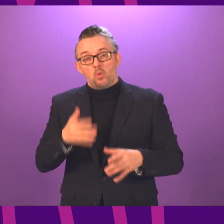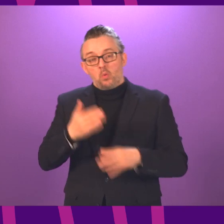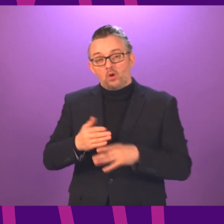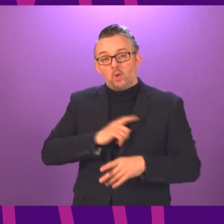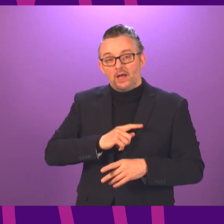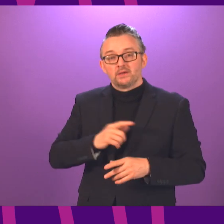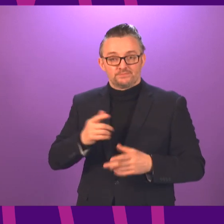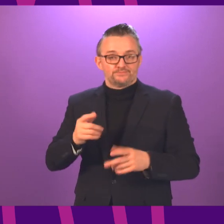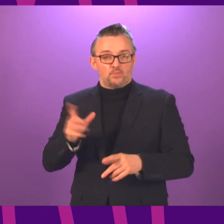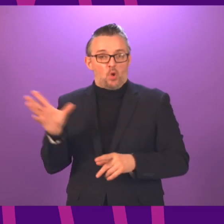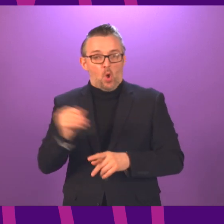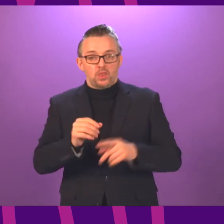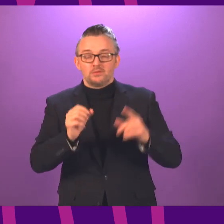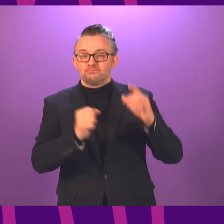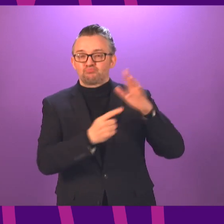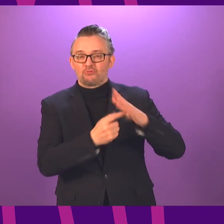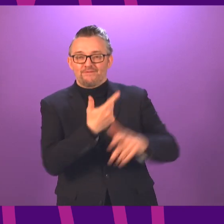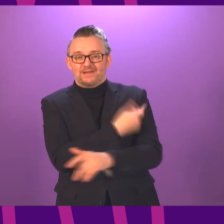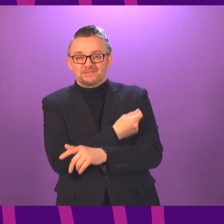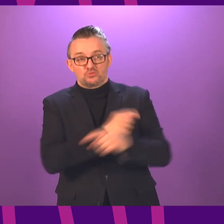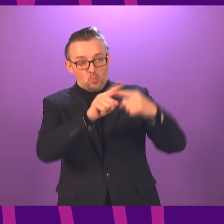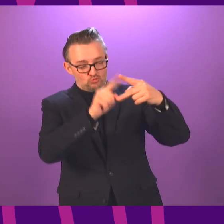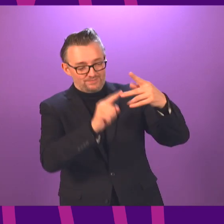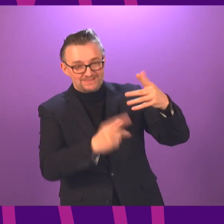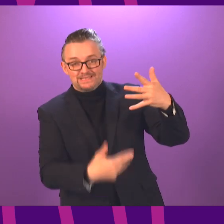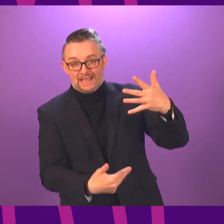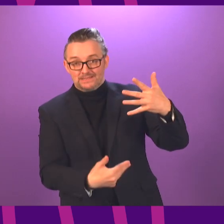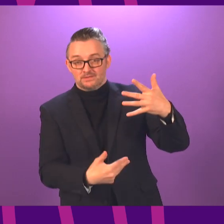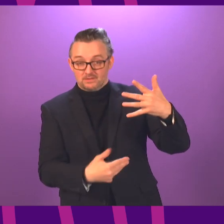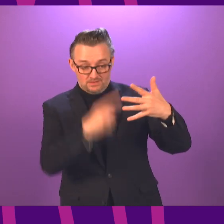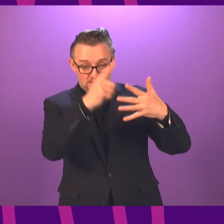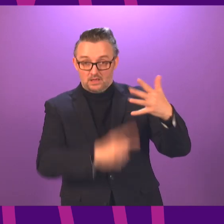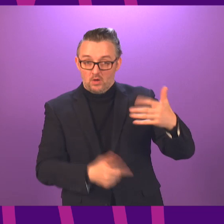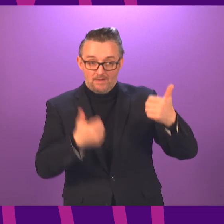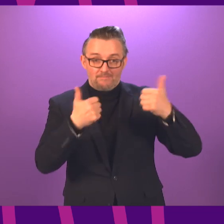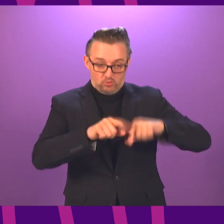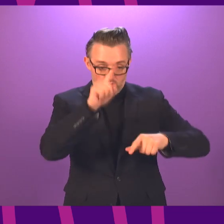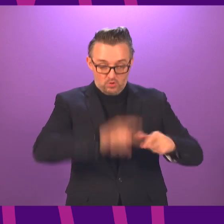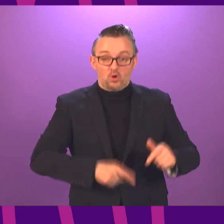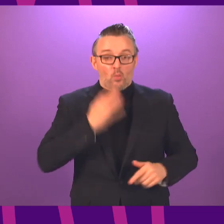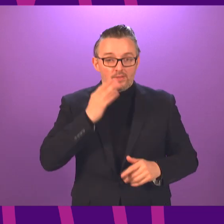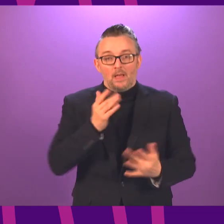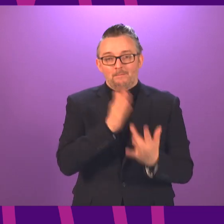vaccinated all JCVI priority groups 1 to 9, which—as I said earlier—we hope to have done by mid-April.